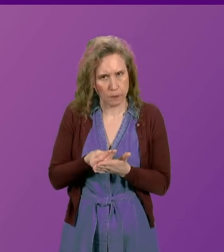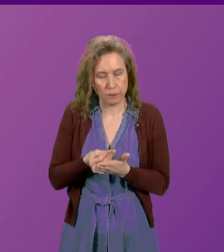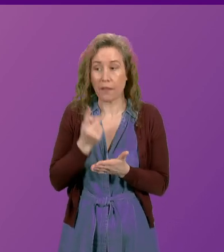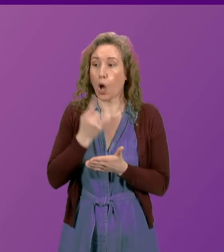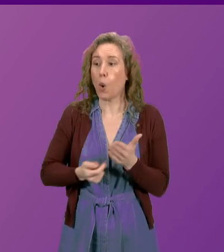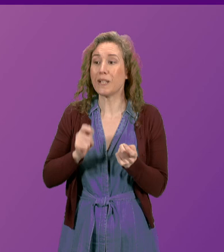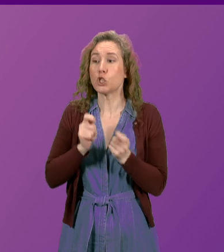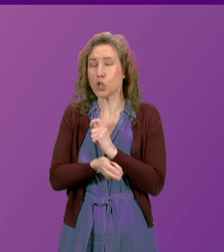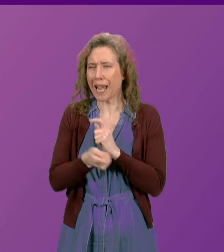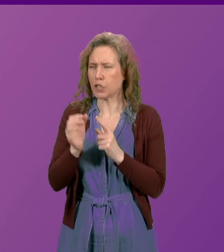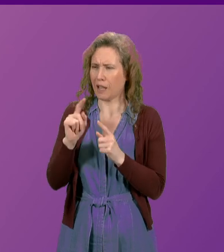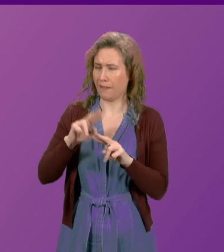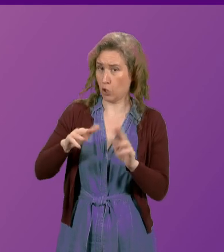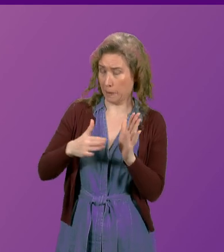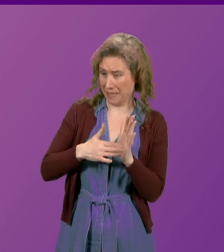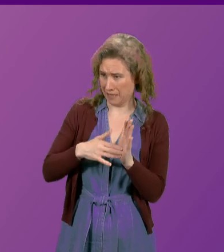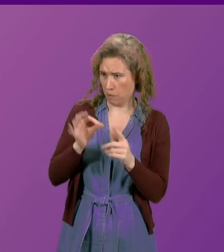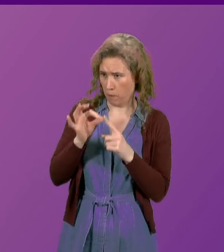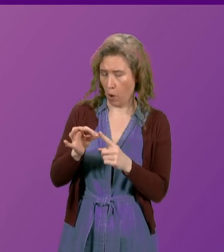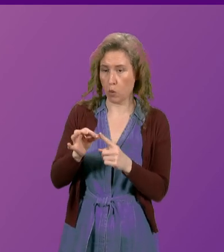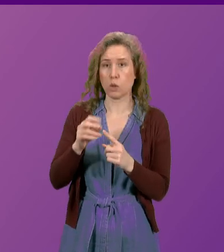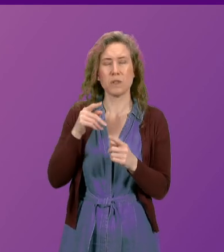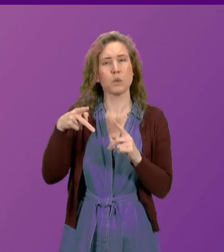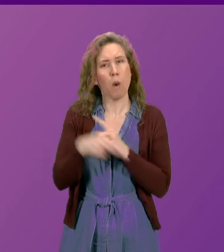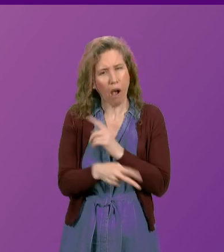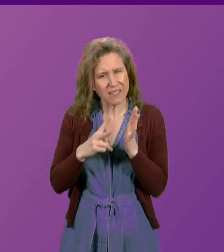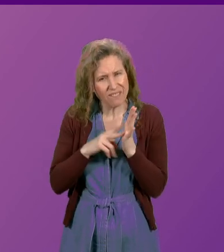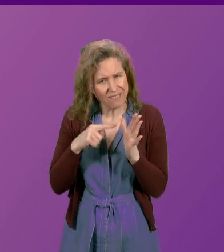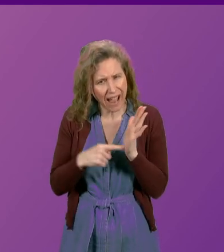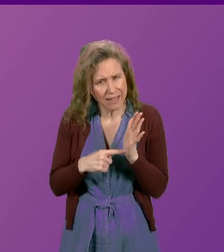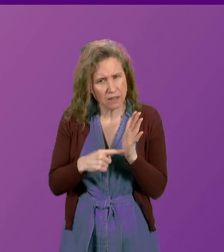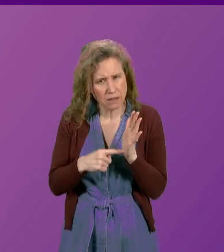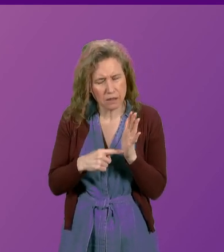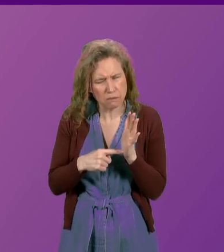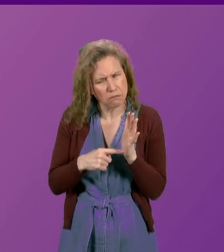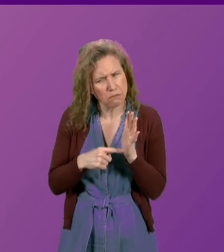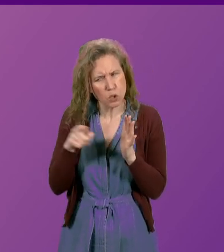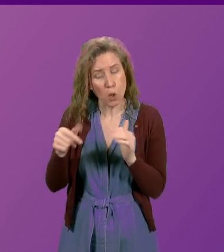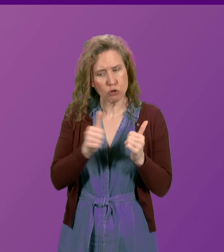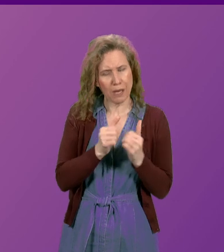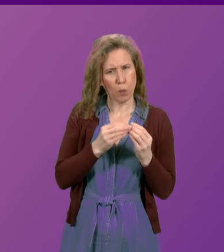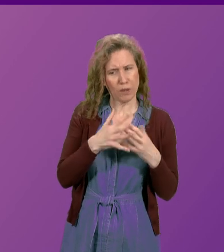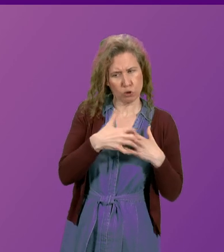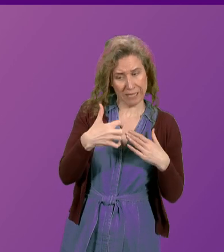the First Minister proposed was a VAT cut. Does he agree with the Greens that reversing the cuts